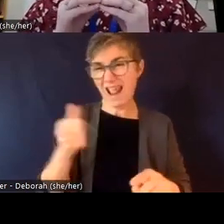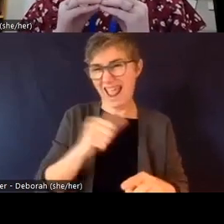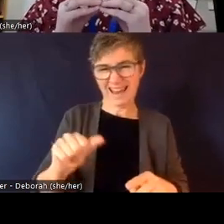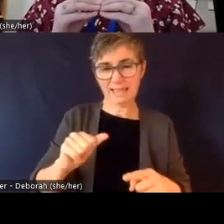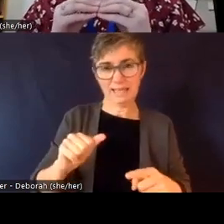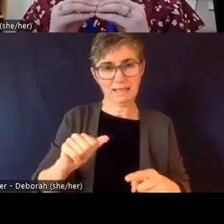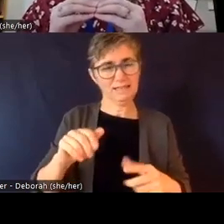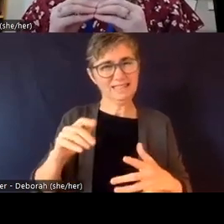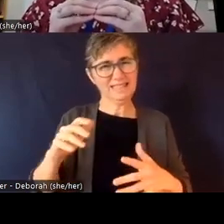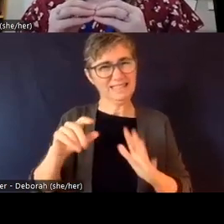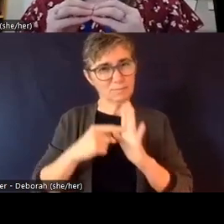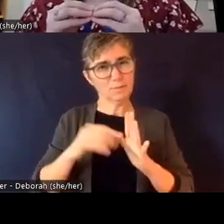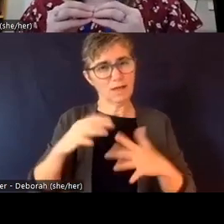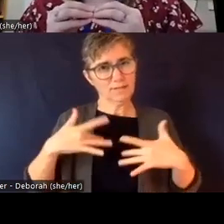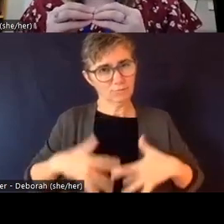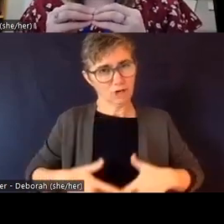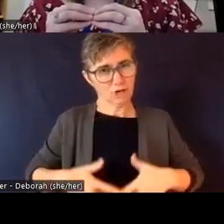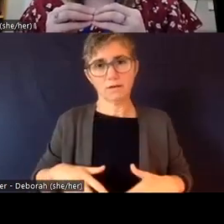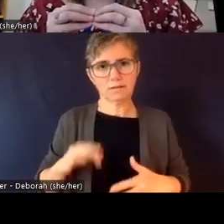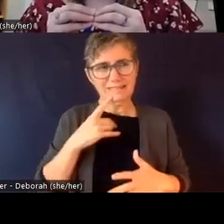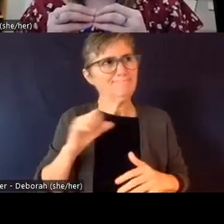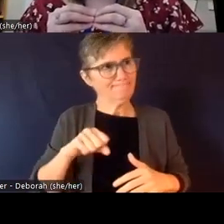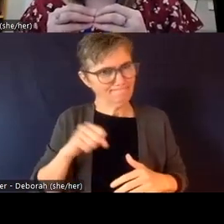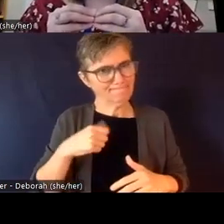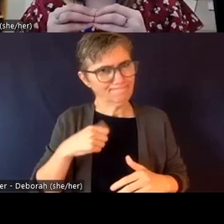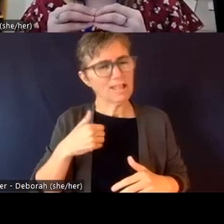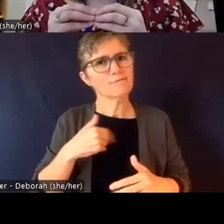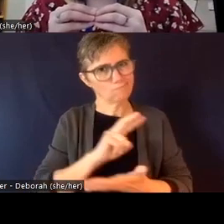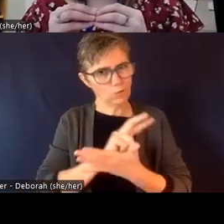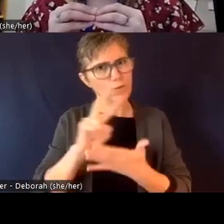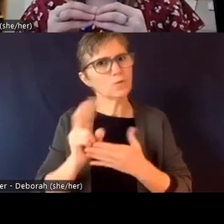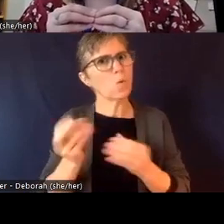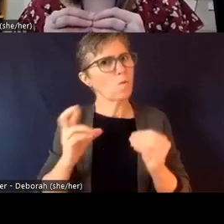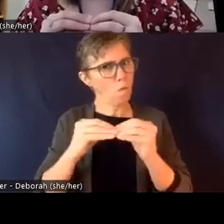they say "yes" to they've "had a period of two weeks or more of depressed mood or loss